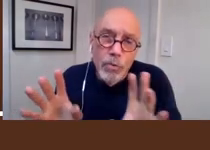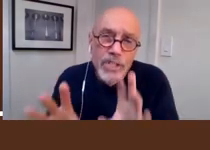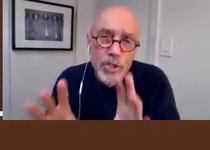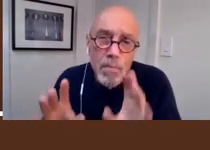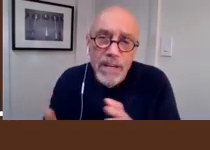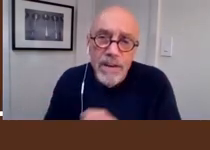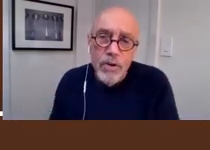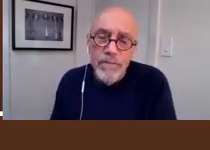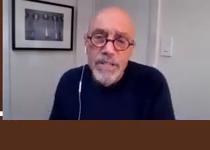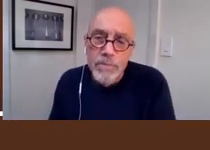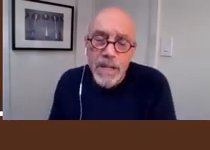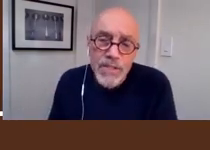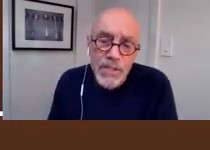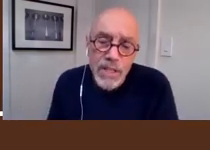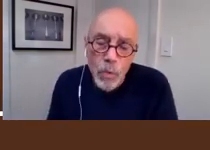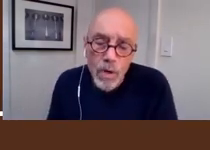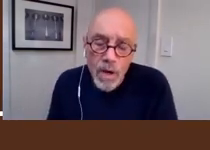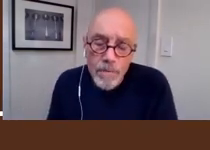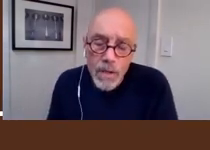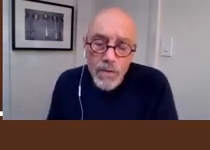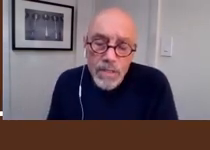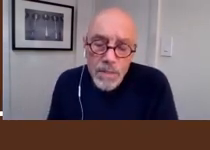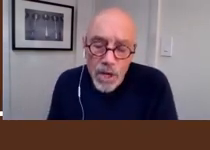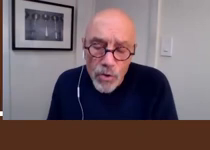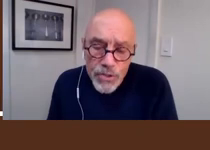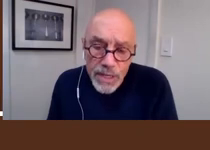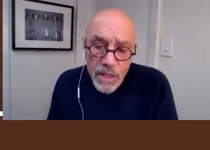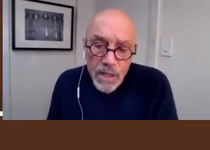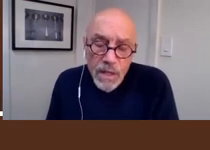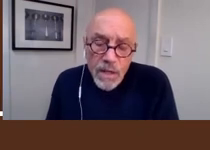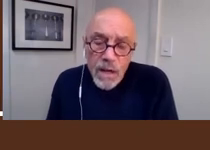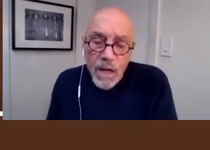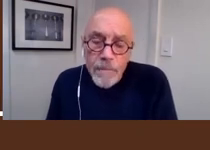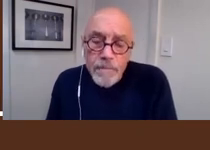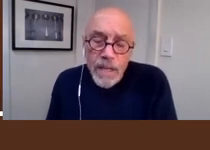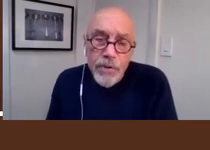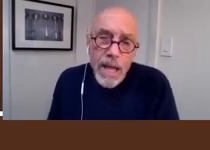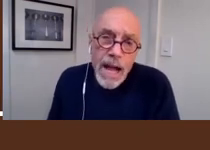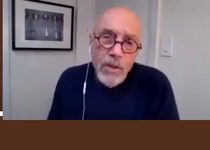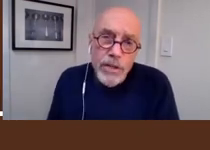the reason you might have heard of it is because the team that owns it, Andrea Alan